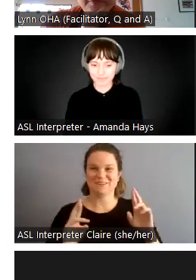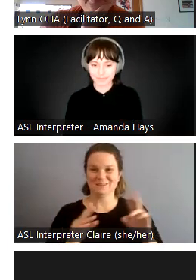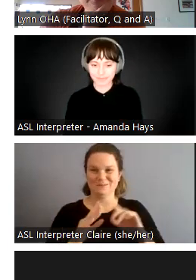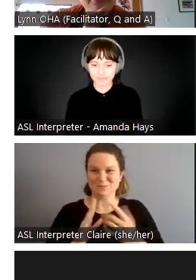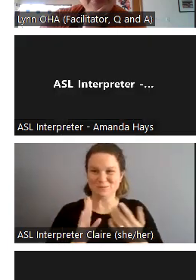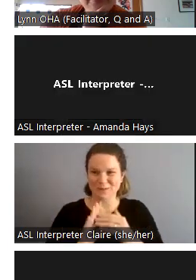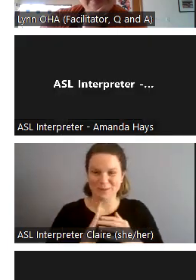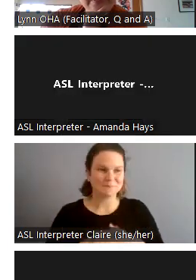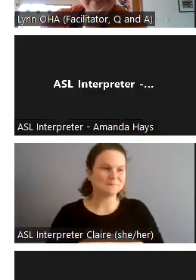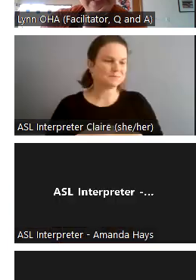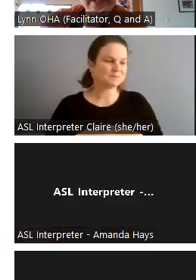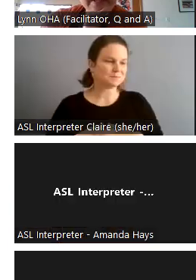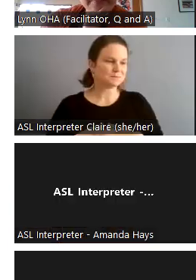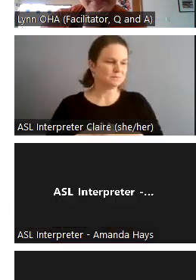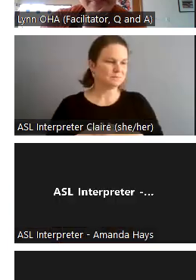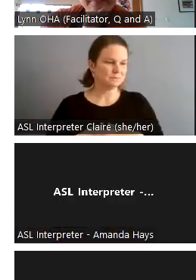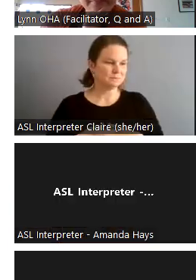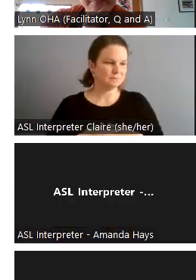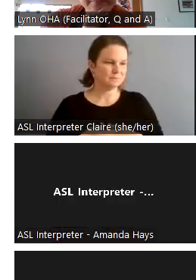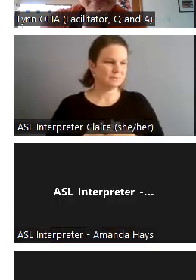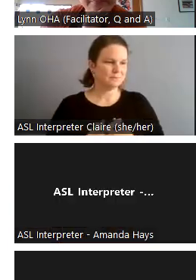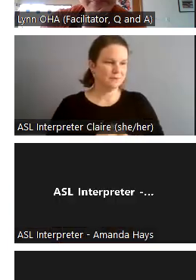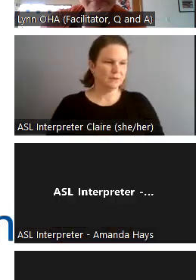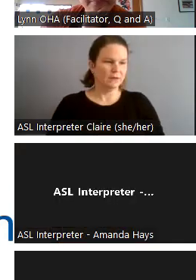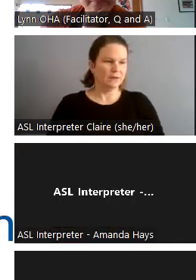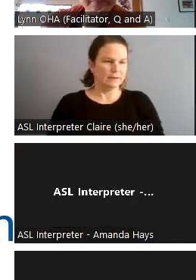Manuel, could you go to the next slide please?